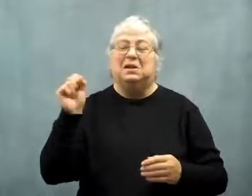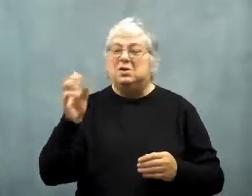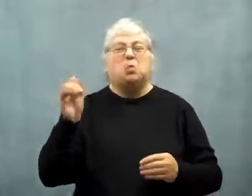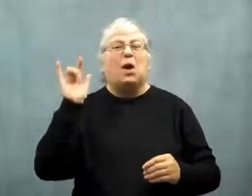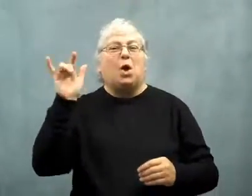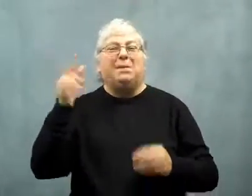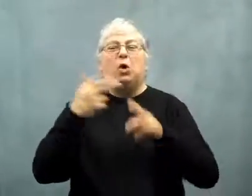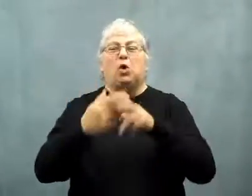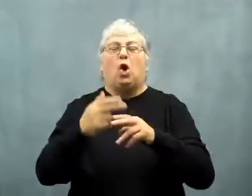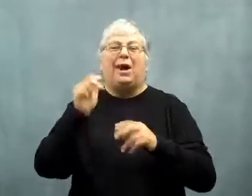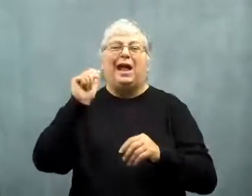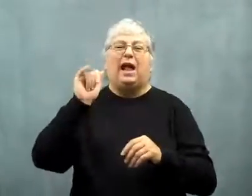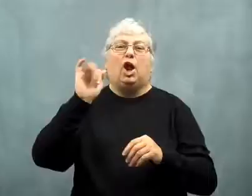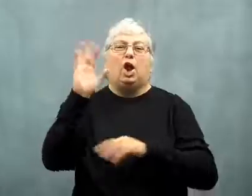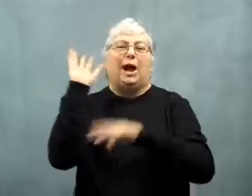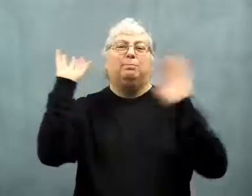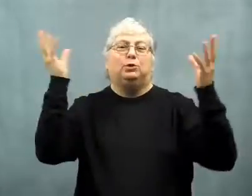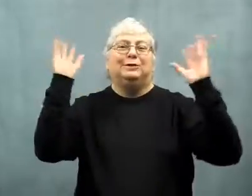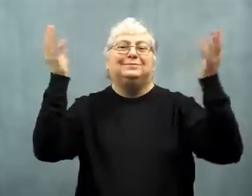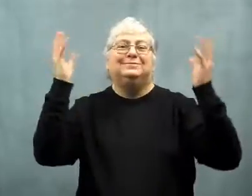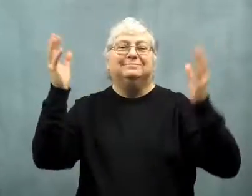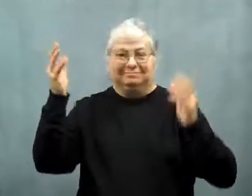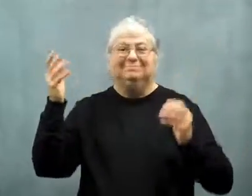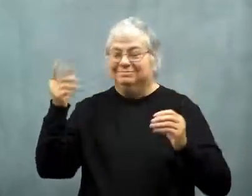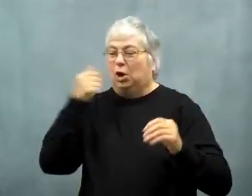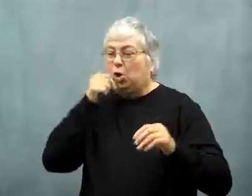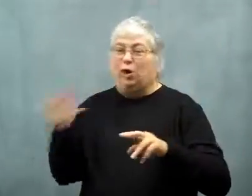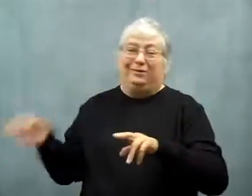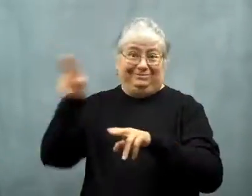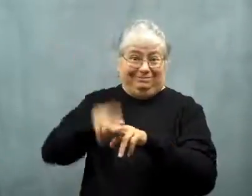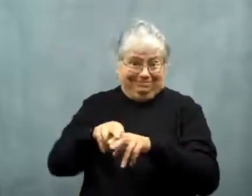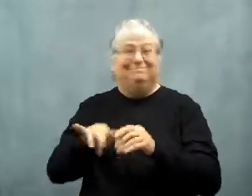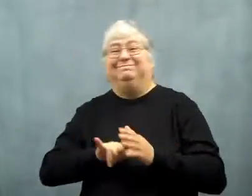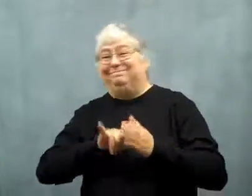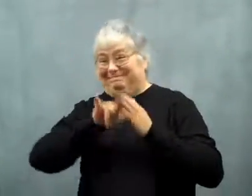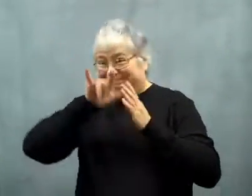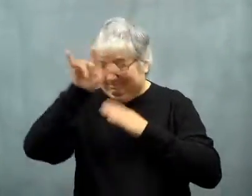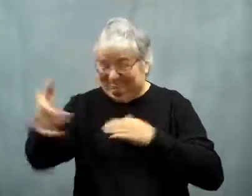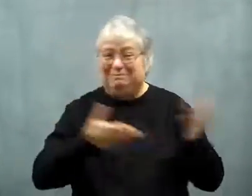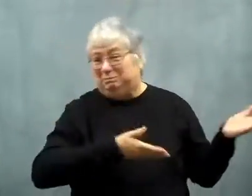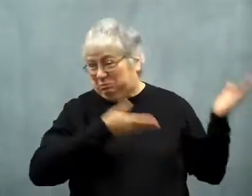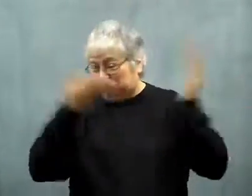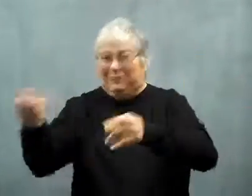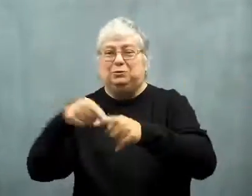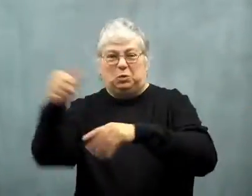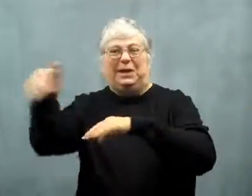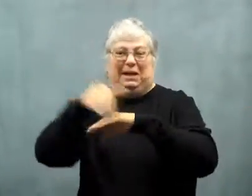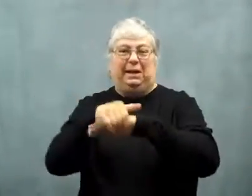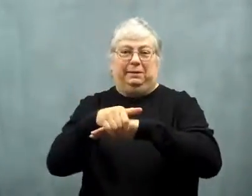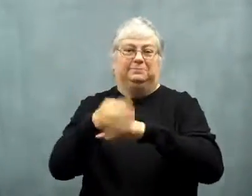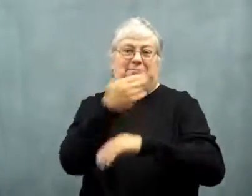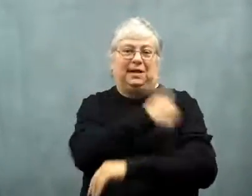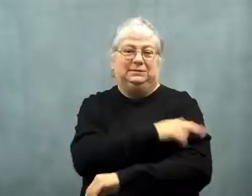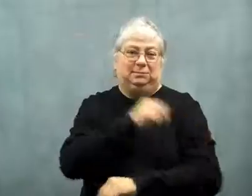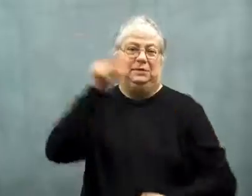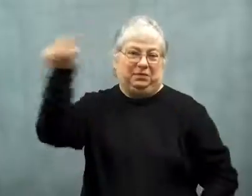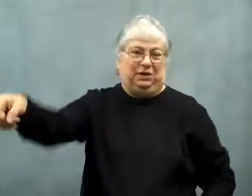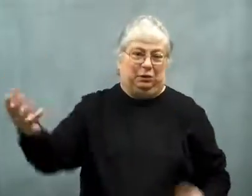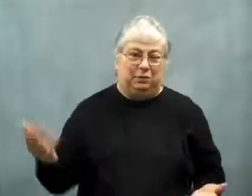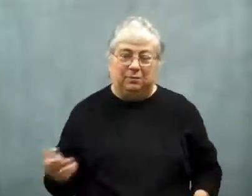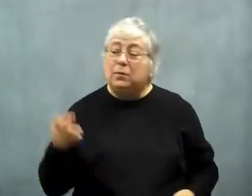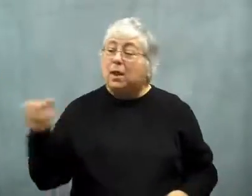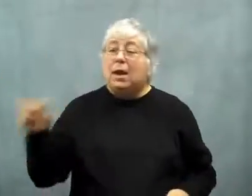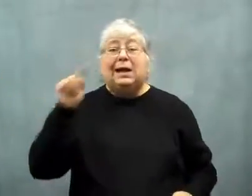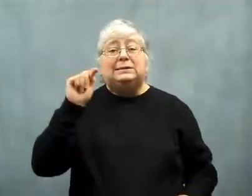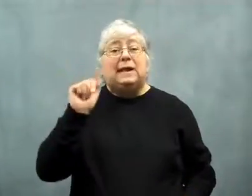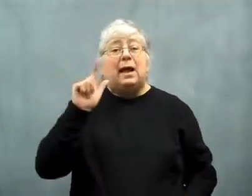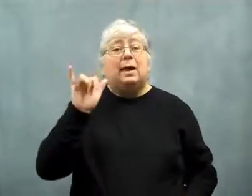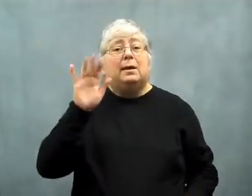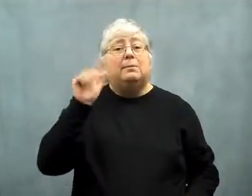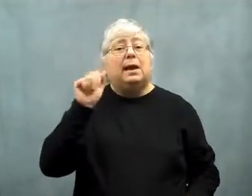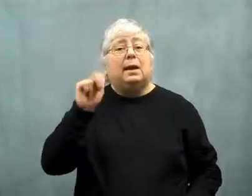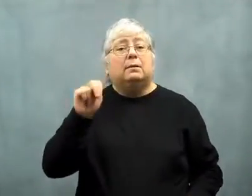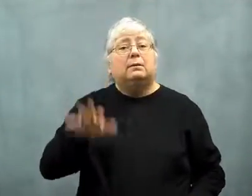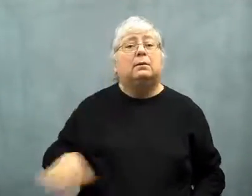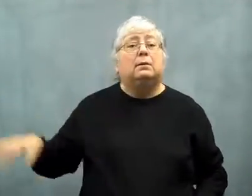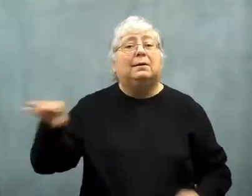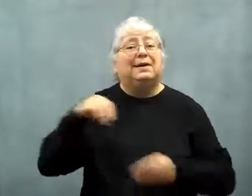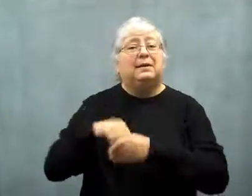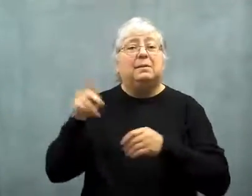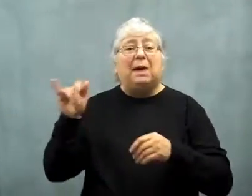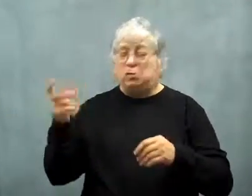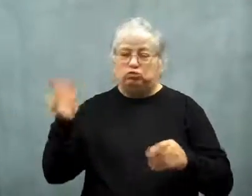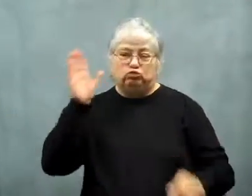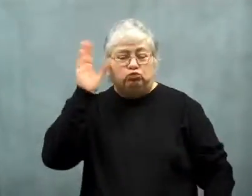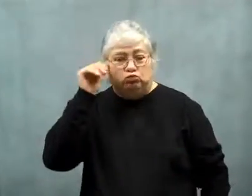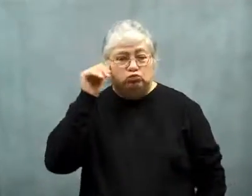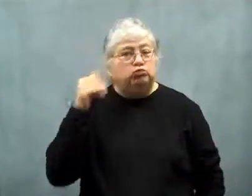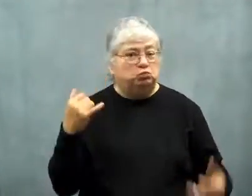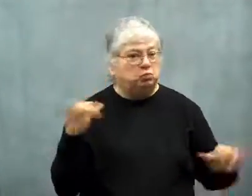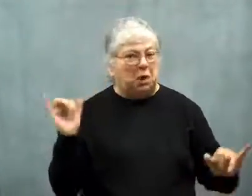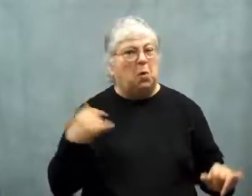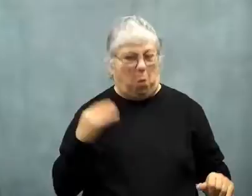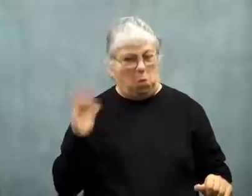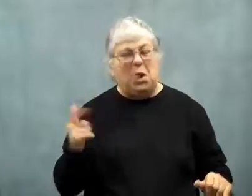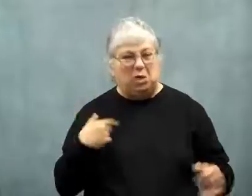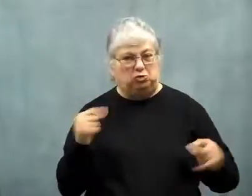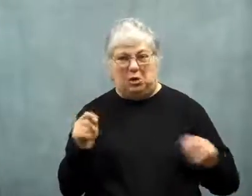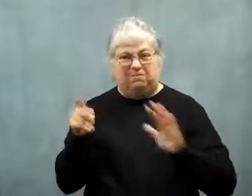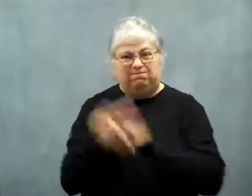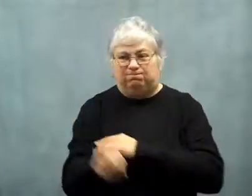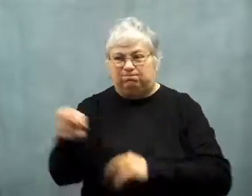She was taken by air ambulance to a hospital in England.